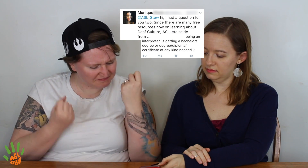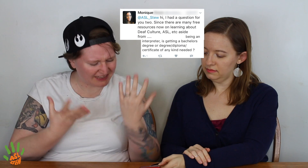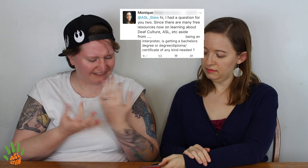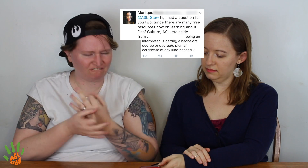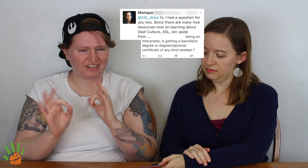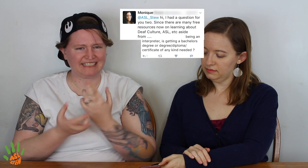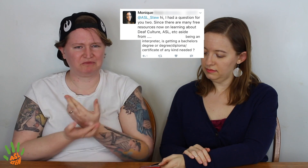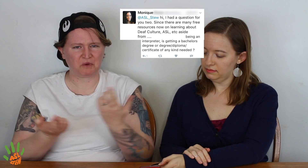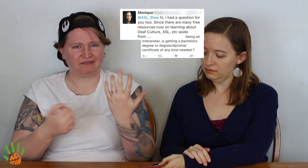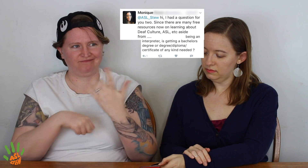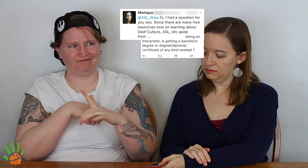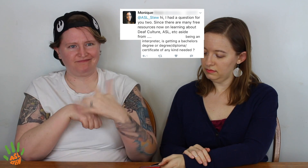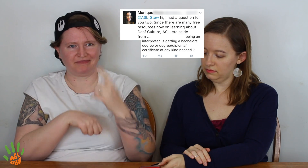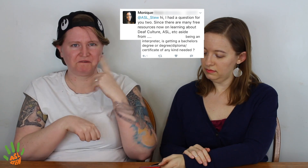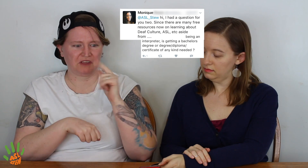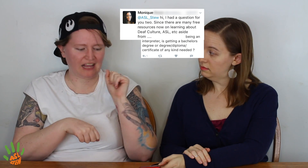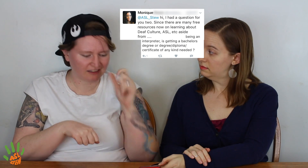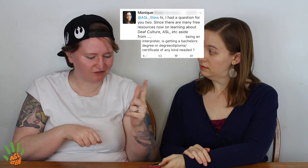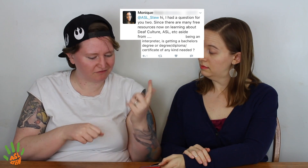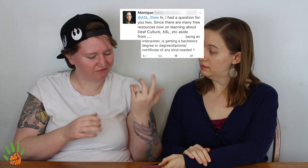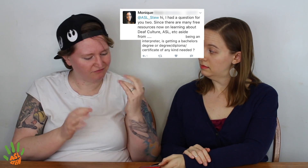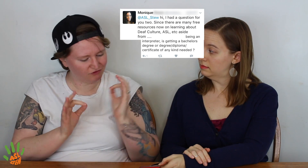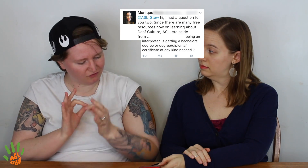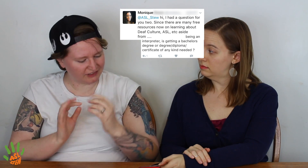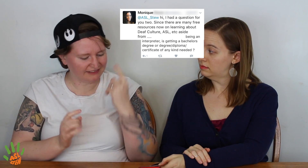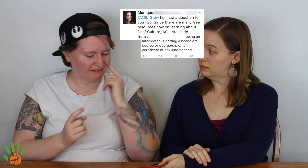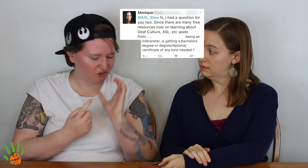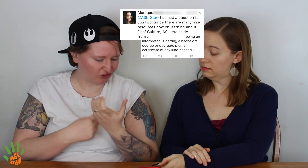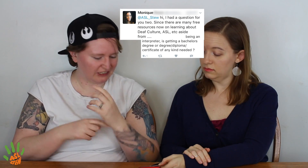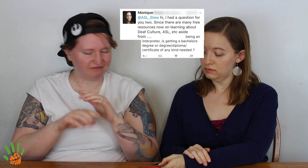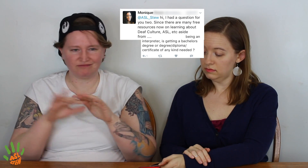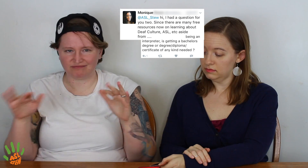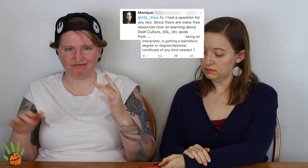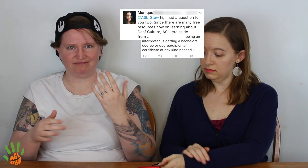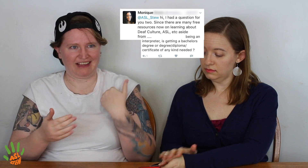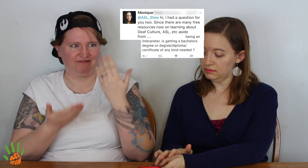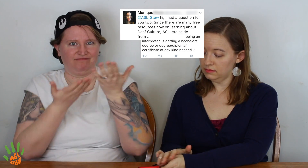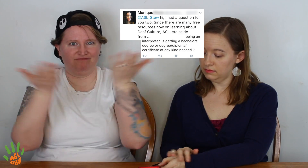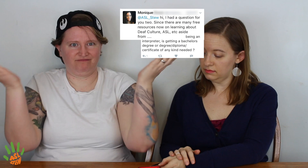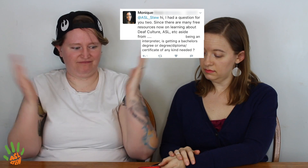"With many free resources available for ASL, interpreting, Deaf culture, and whatnot,